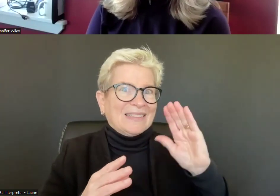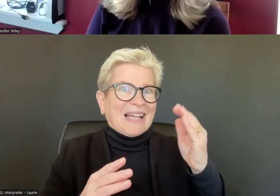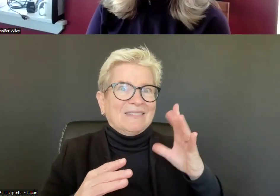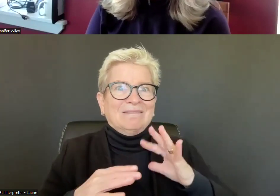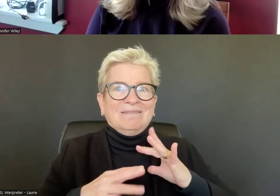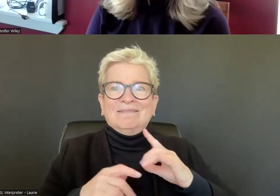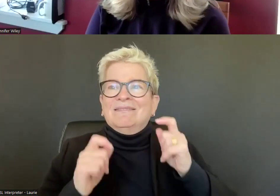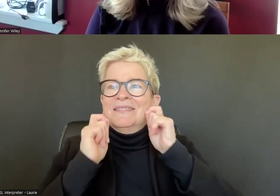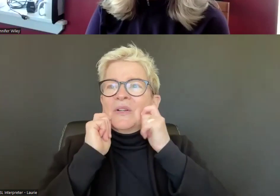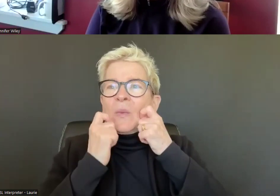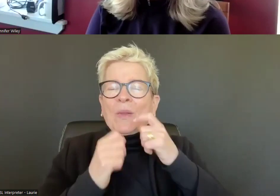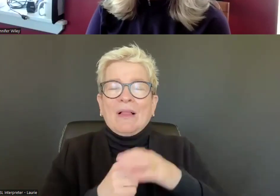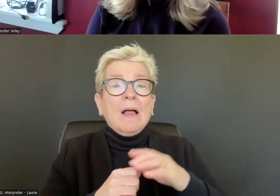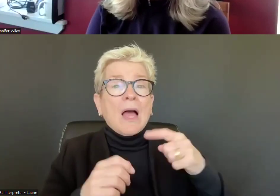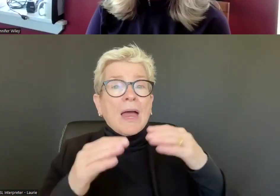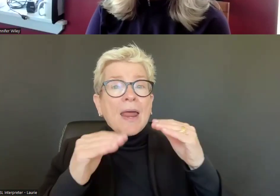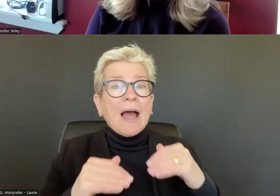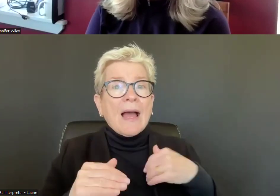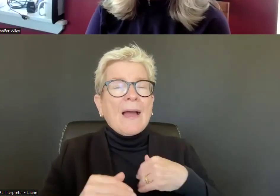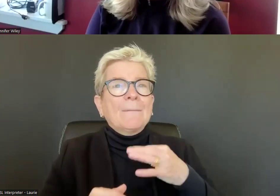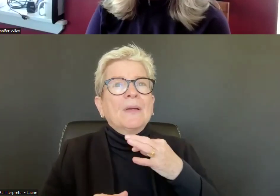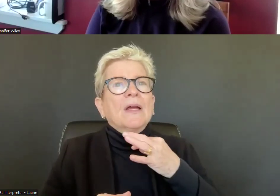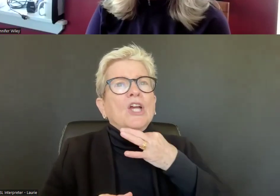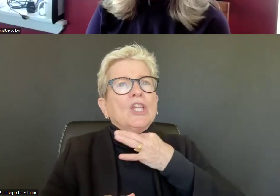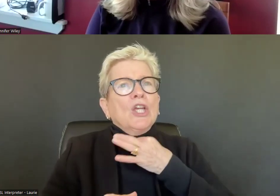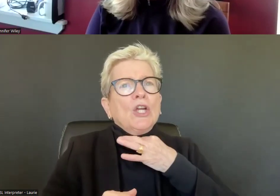I'm so curious about how that structure came about. Do you want to talk a little